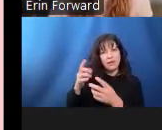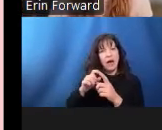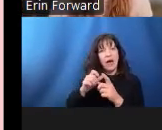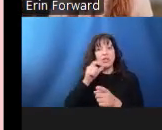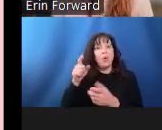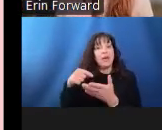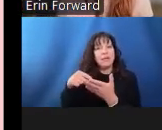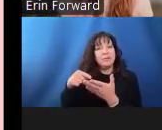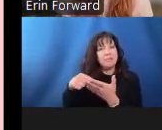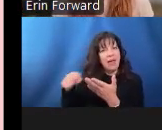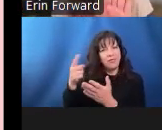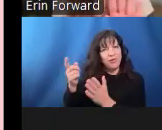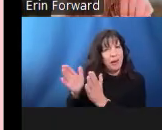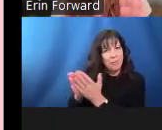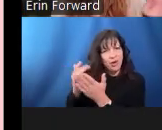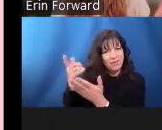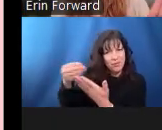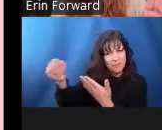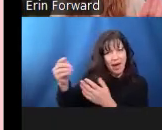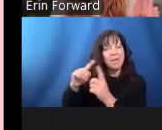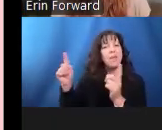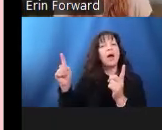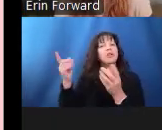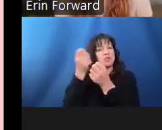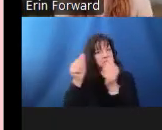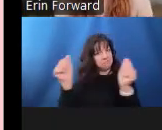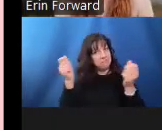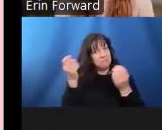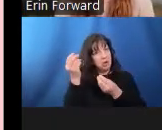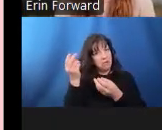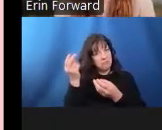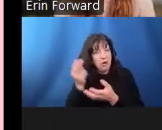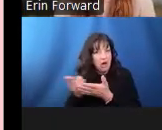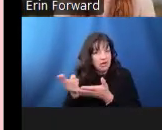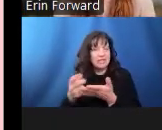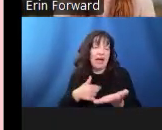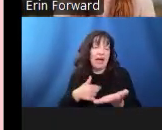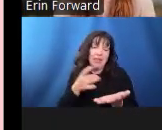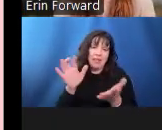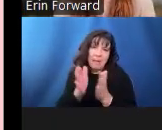it. That's just fully full disclosure. I just like the Mac